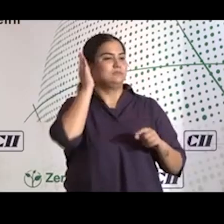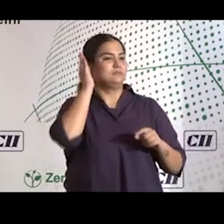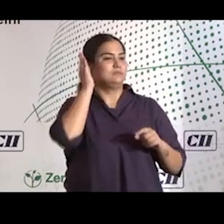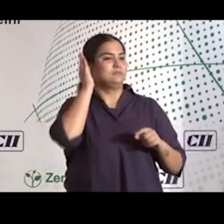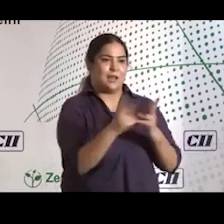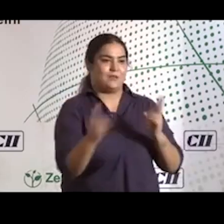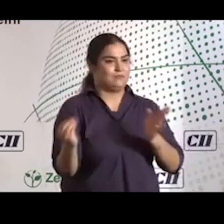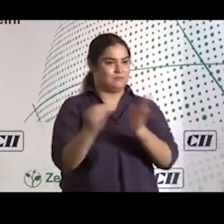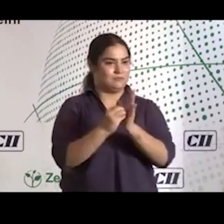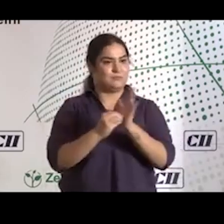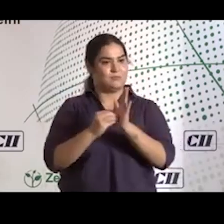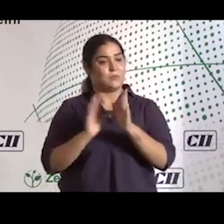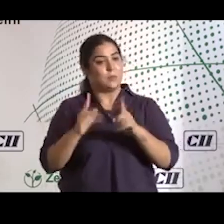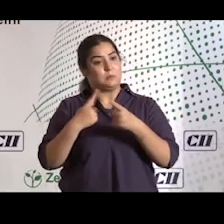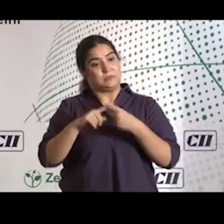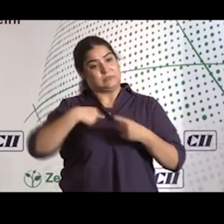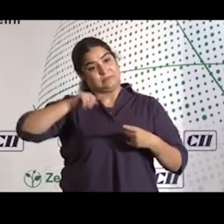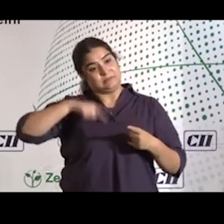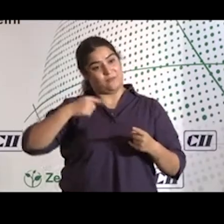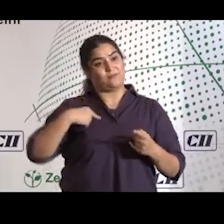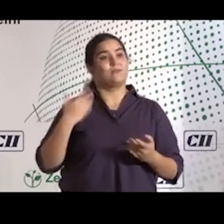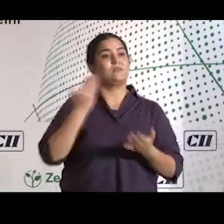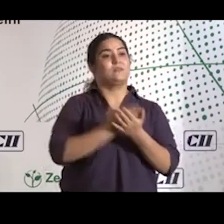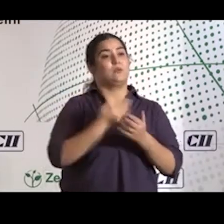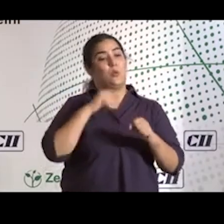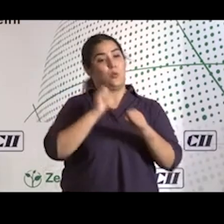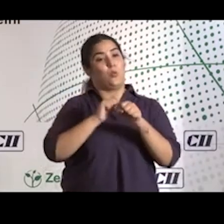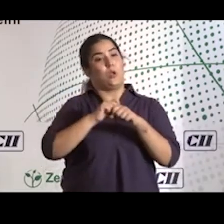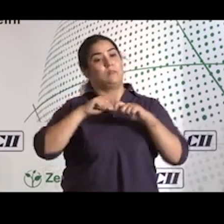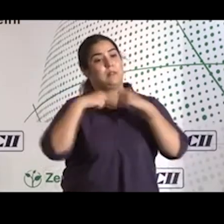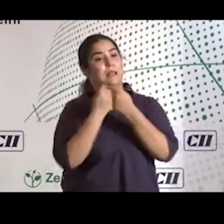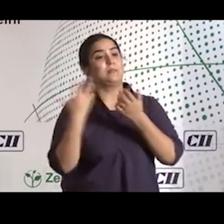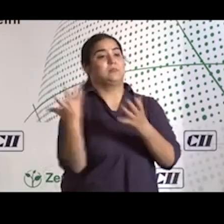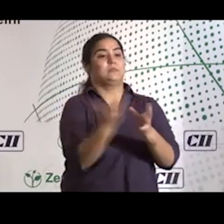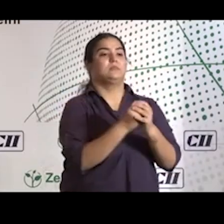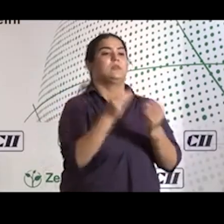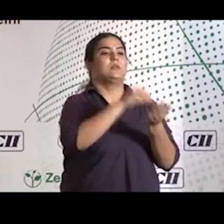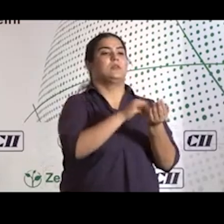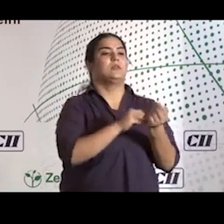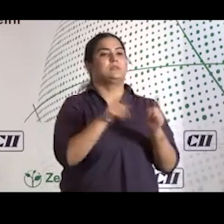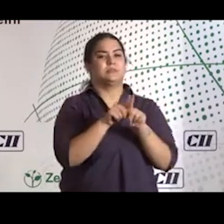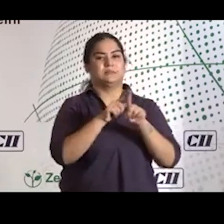and our willingness to work together and to share and to look across borders